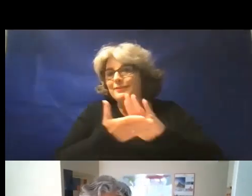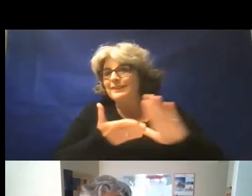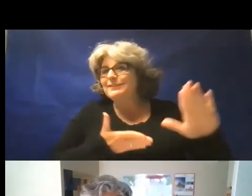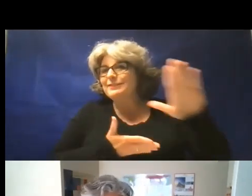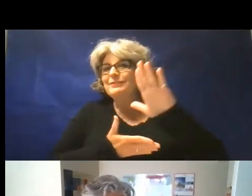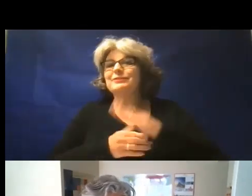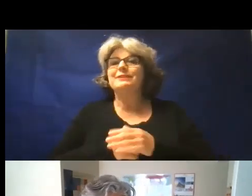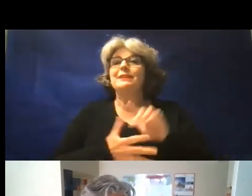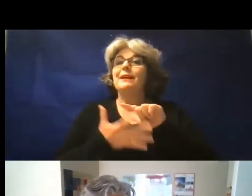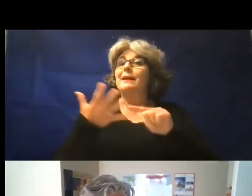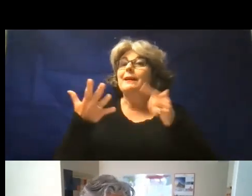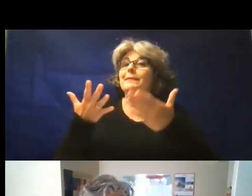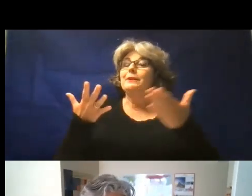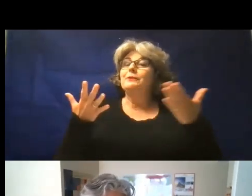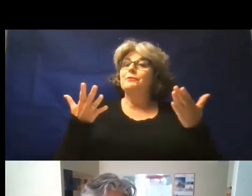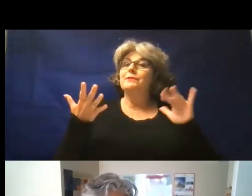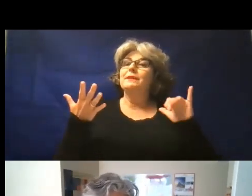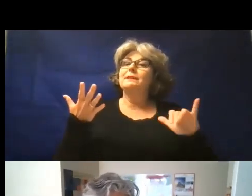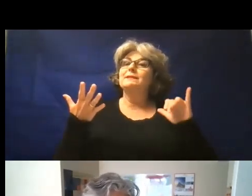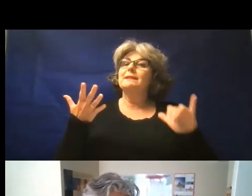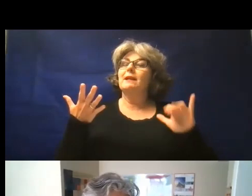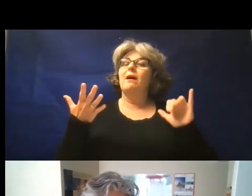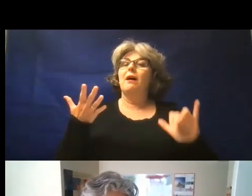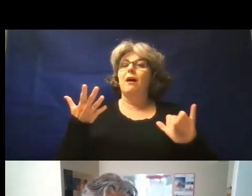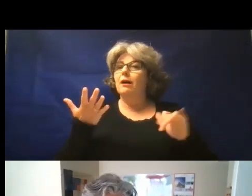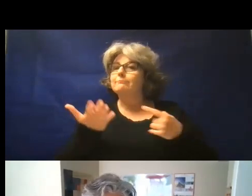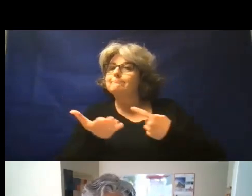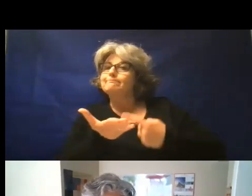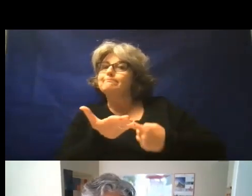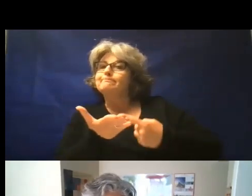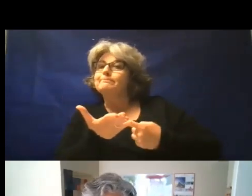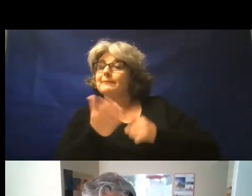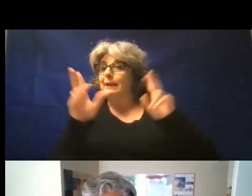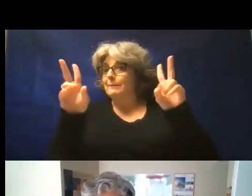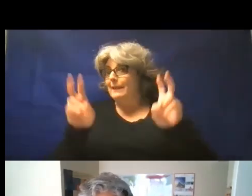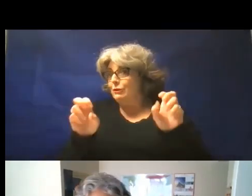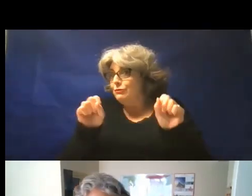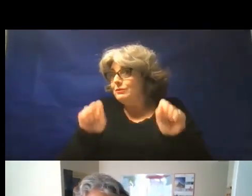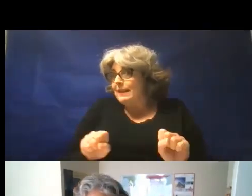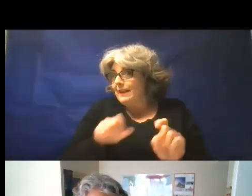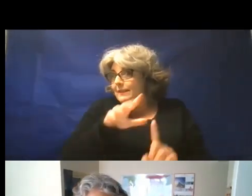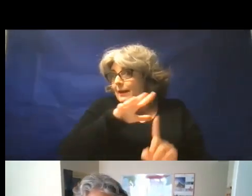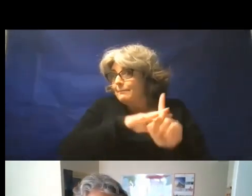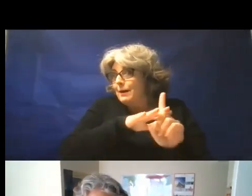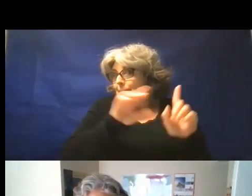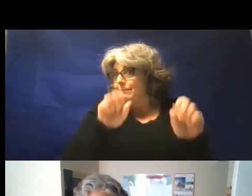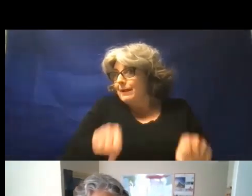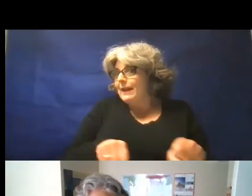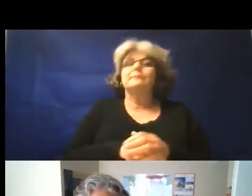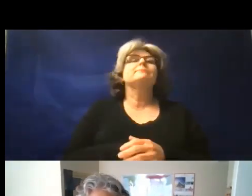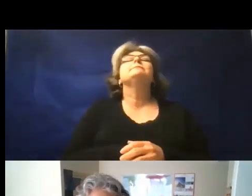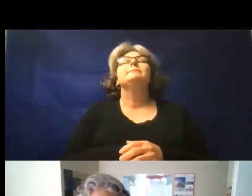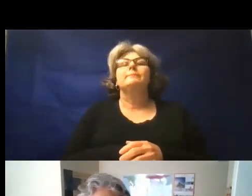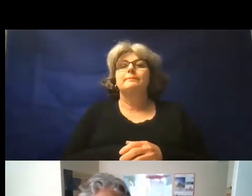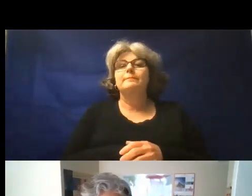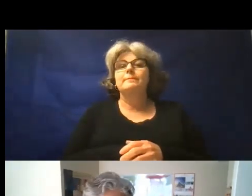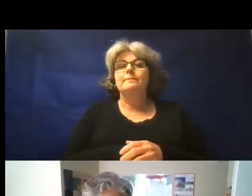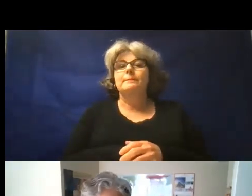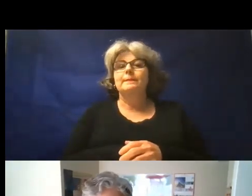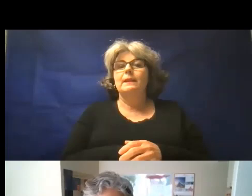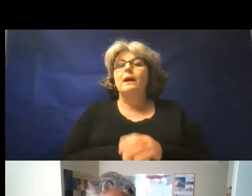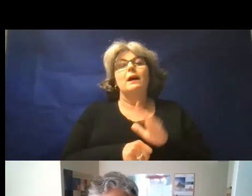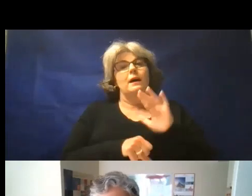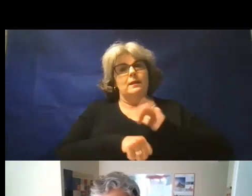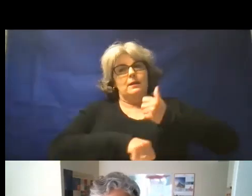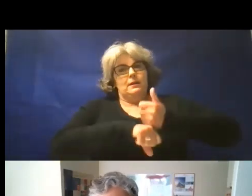things that kind of repeatedly can be issues that arise so i think the cornerstone is absolutely